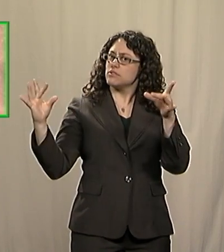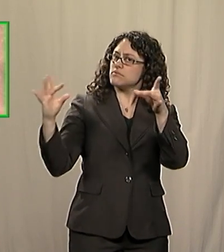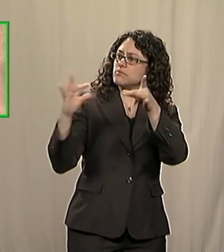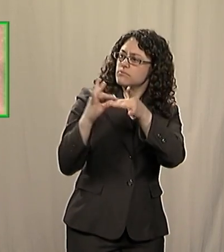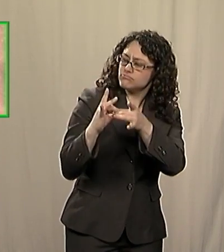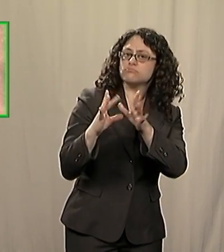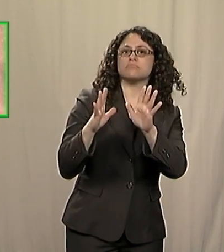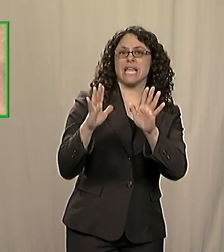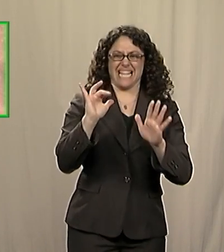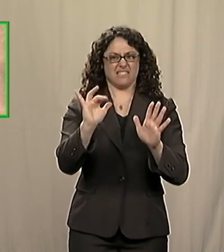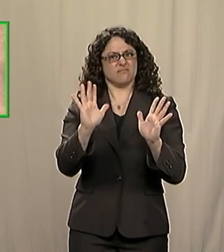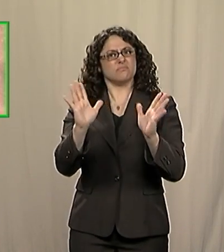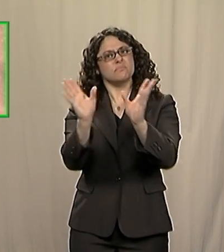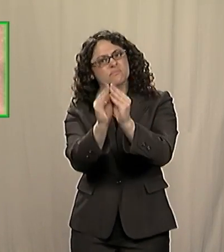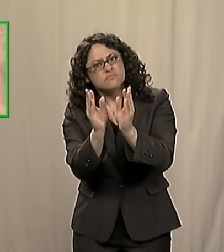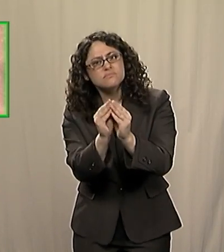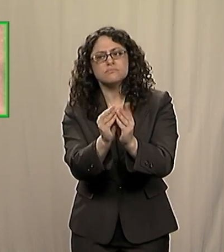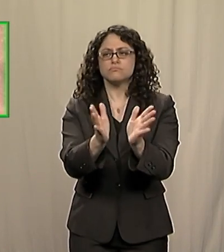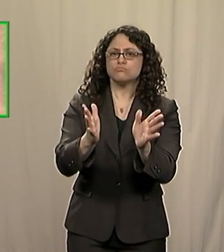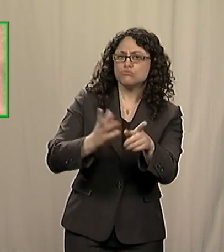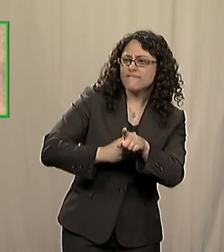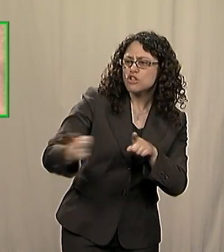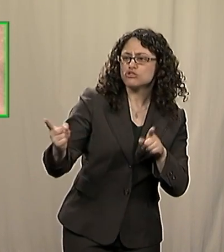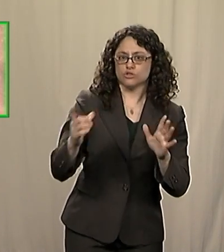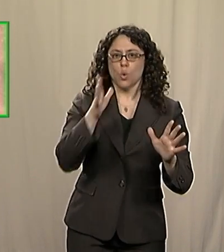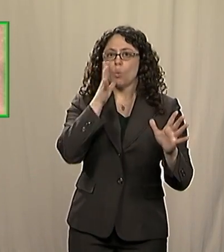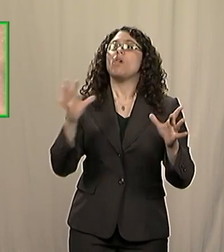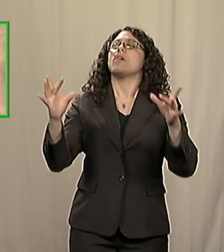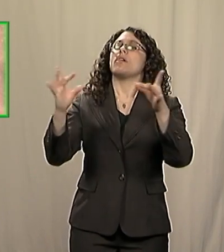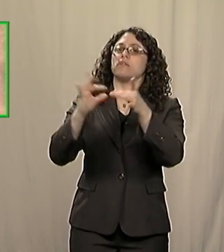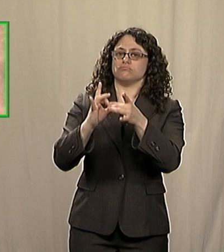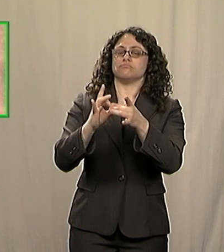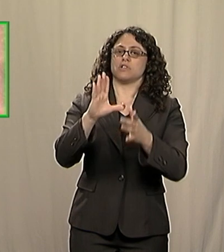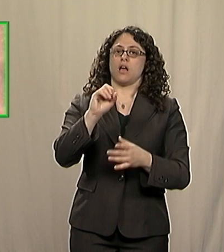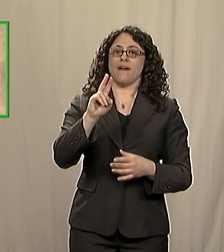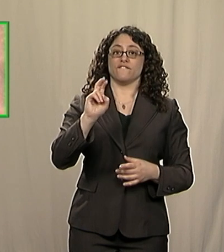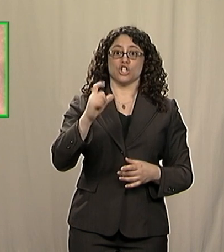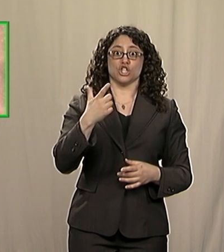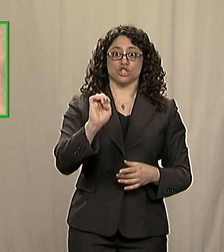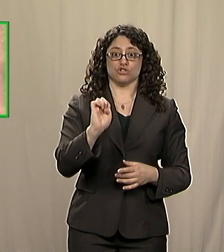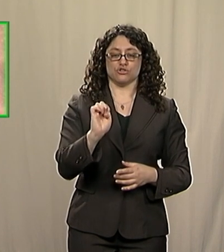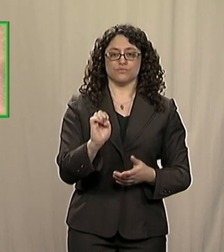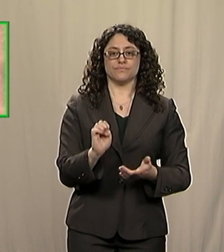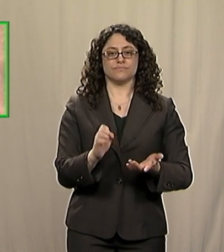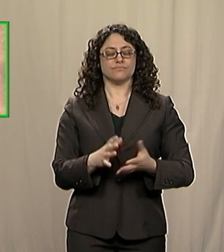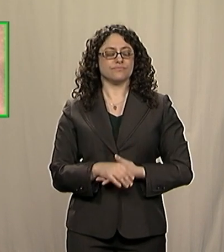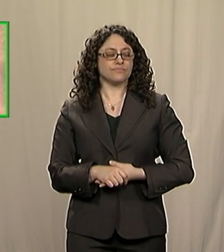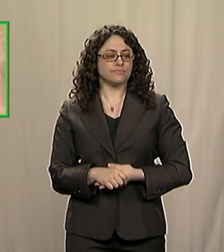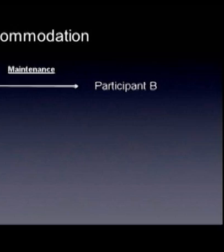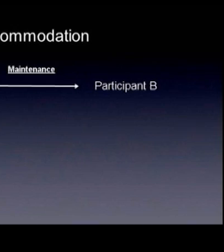For example, again, meeting at a professional meeting.